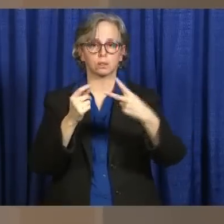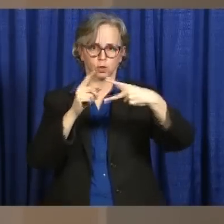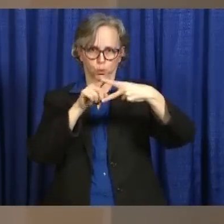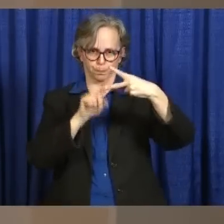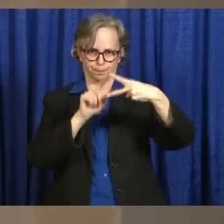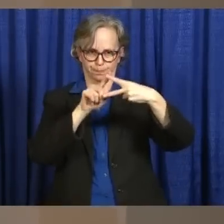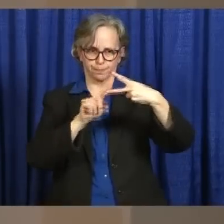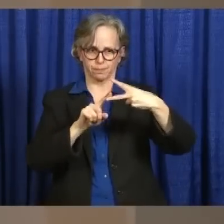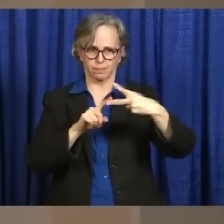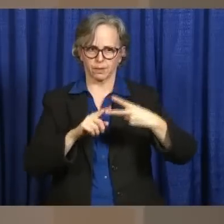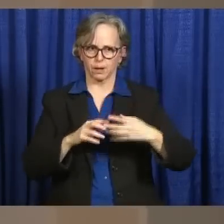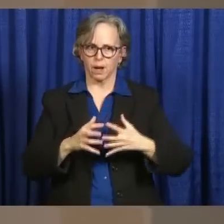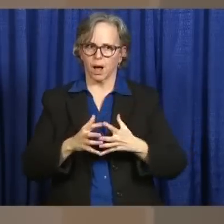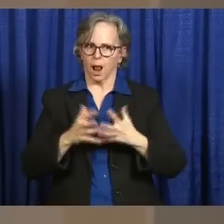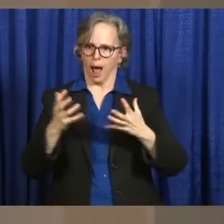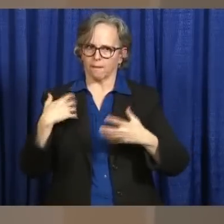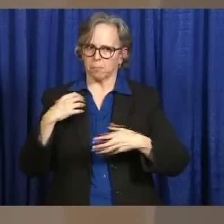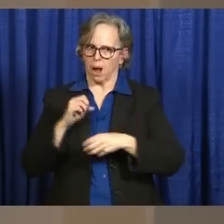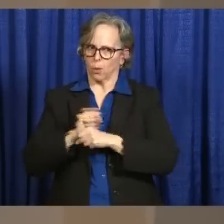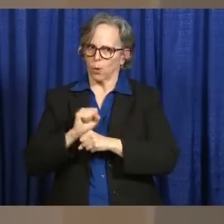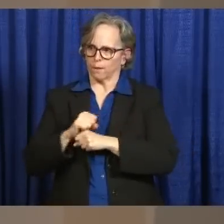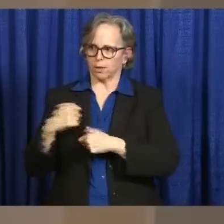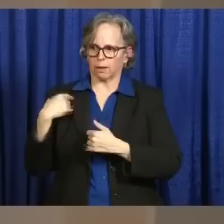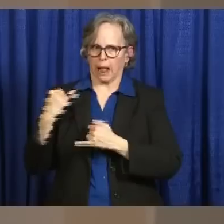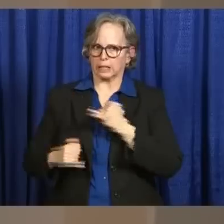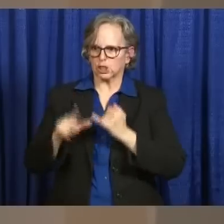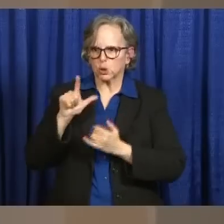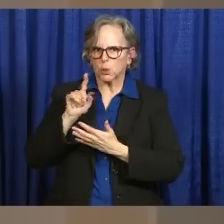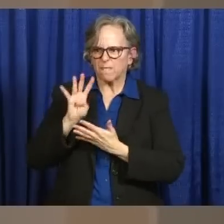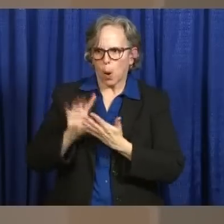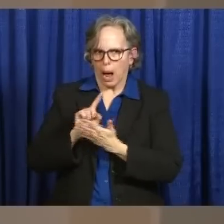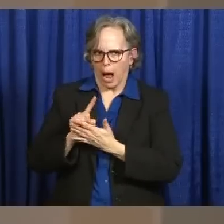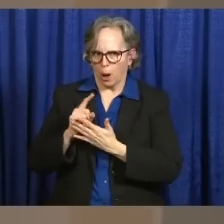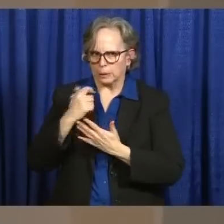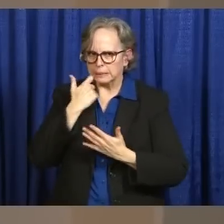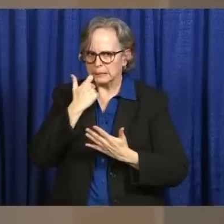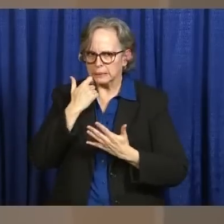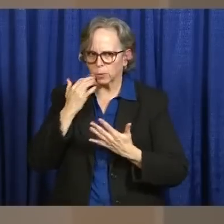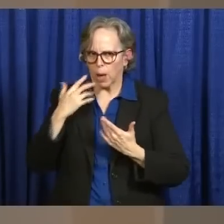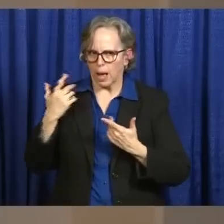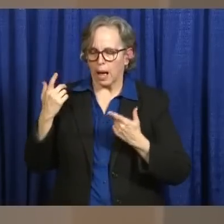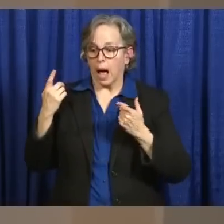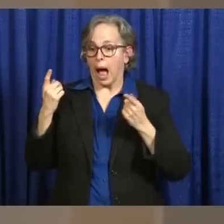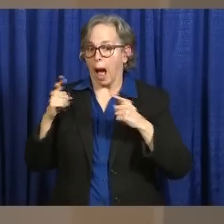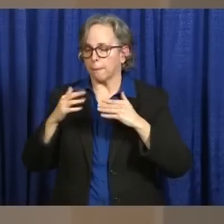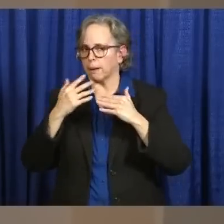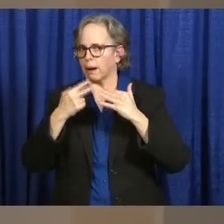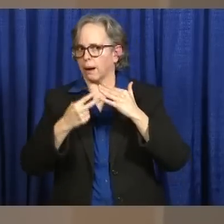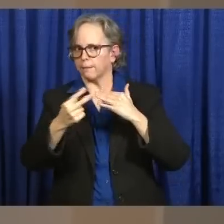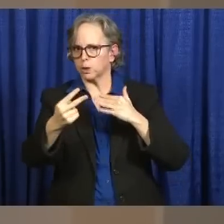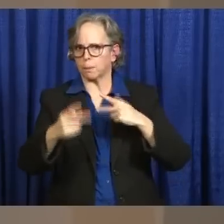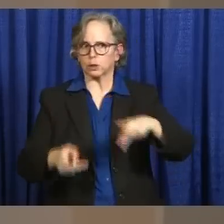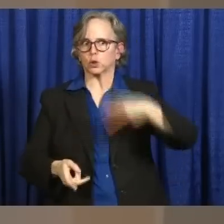OF THE TEAM. LET ME JUST SAY THAT I'M GOING TO FOCUS ON TWO THINGS TODAY.